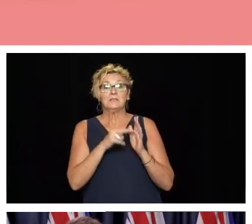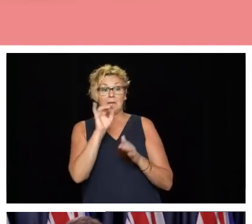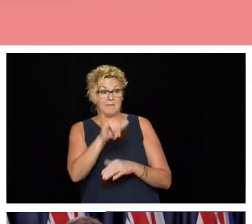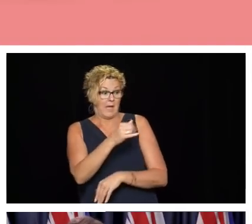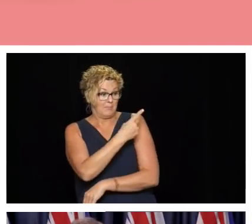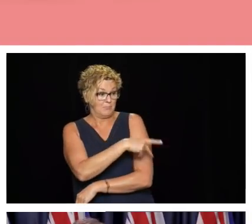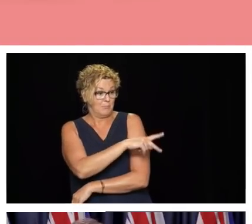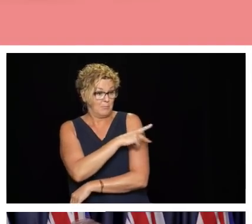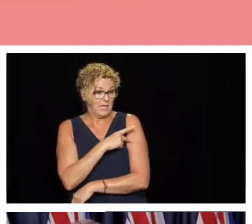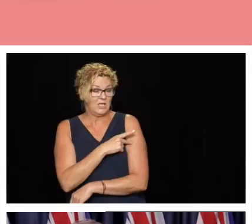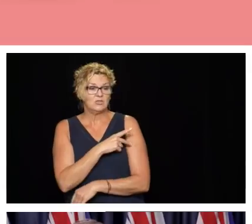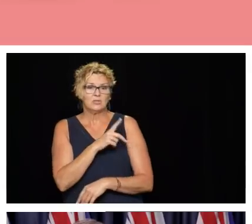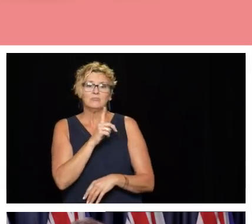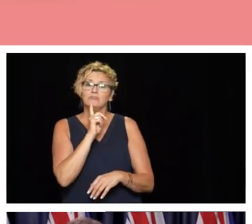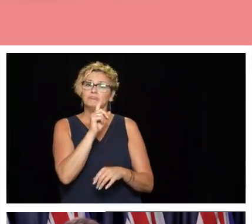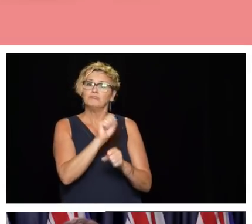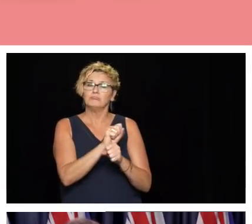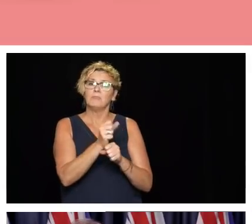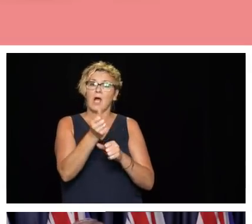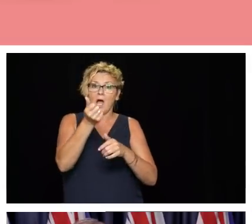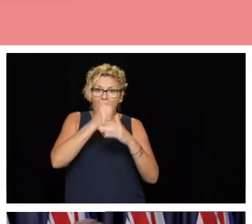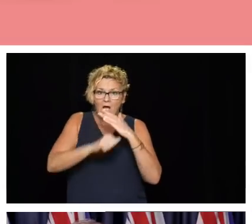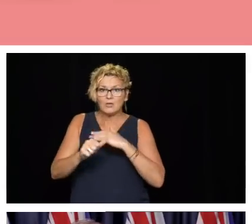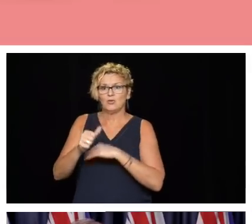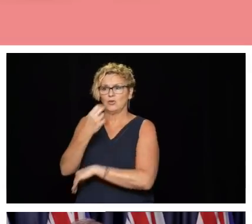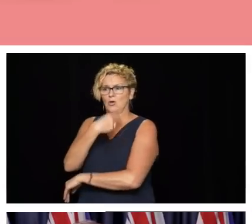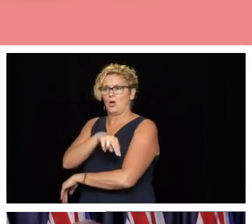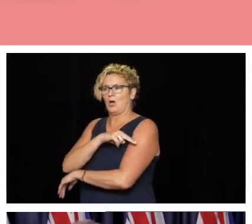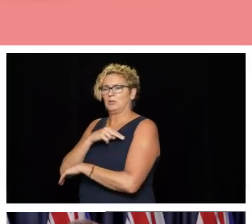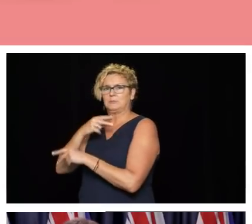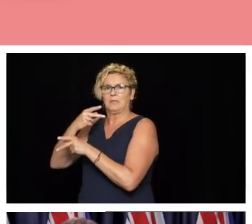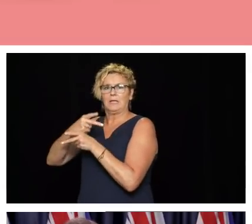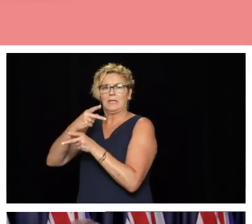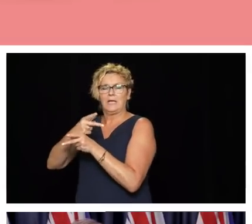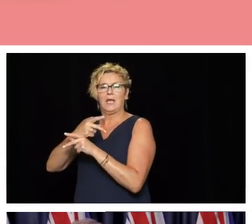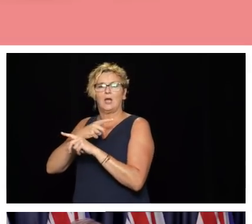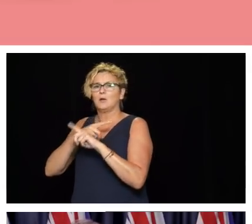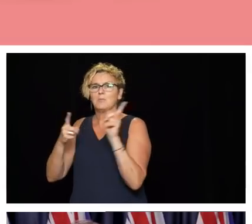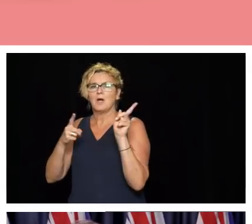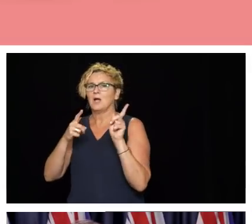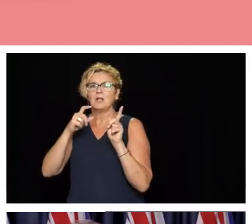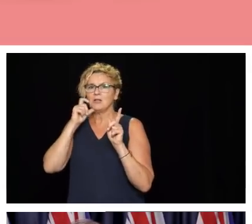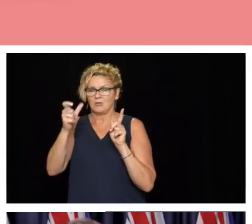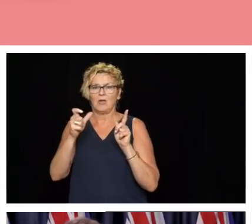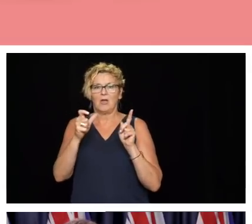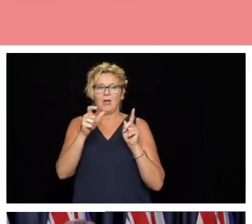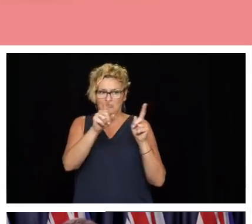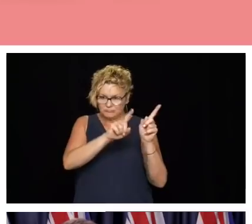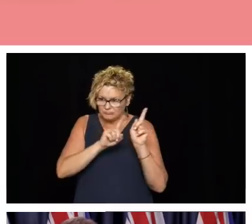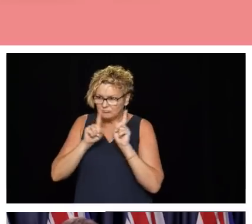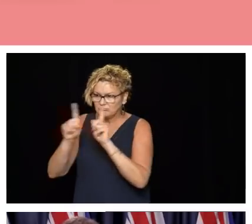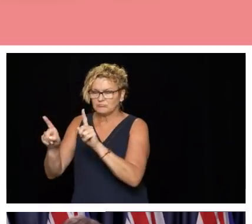to COVID-19 BCs hospitals we are dedicating 42.3 million with the launch of hospital at home an innovative program in a jurisdiction success in